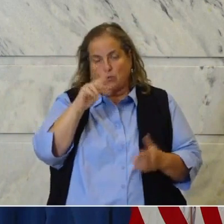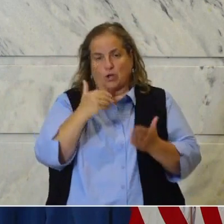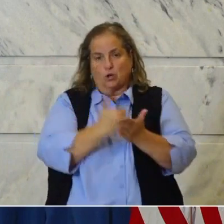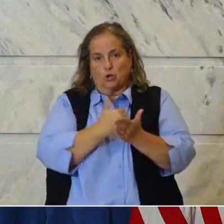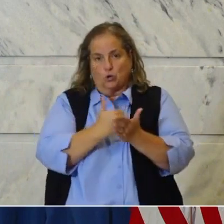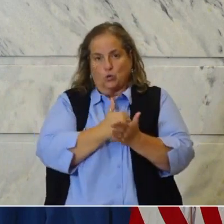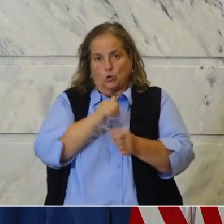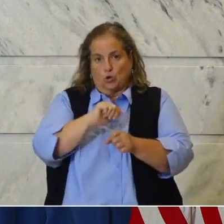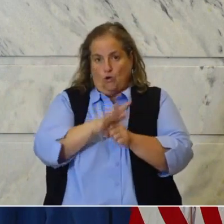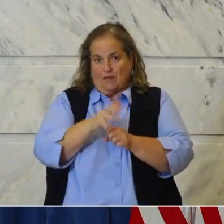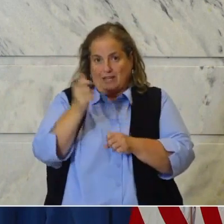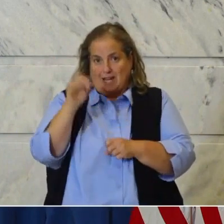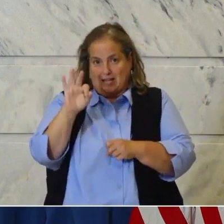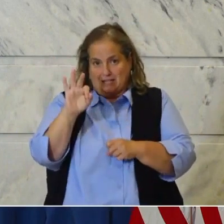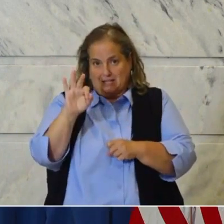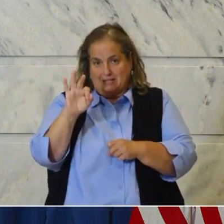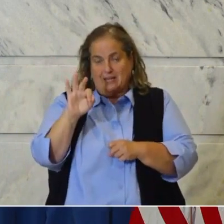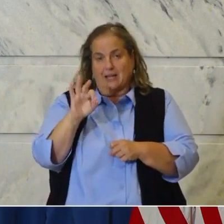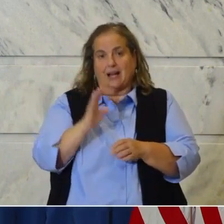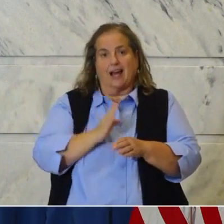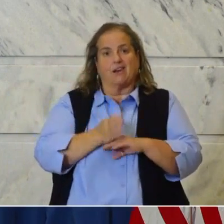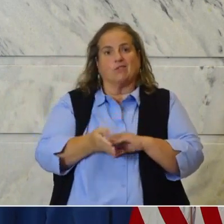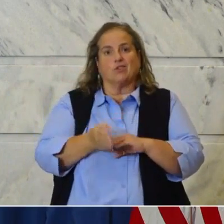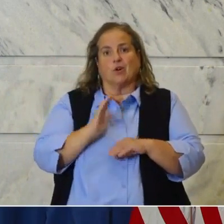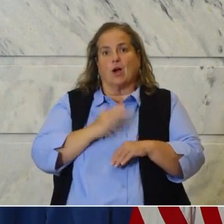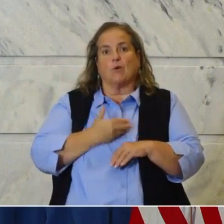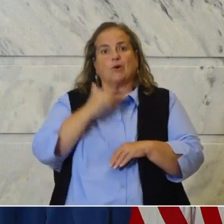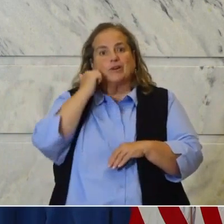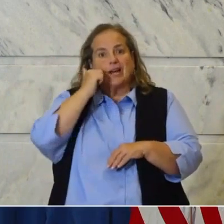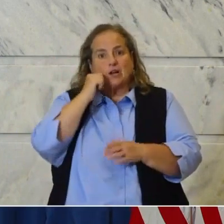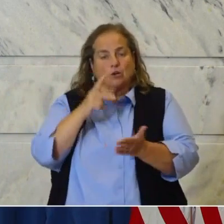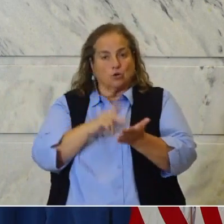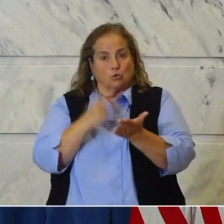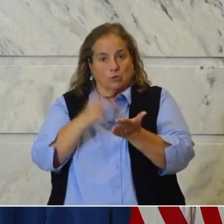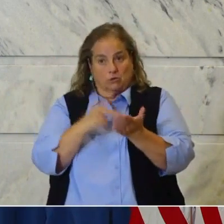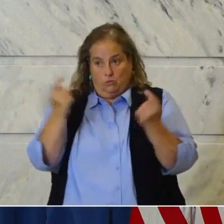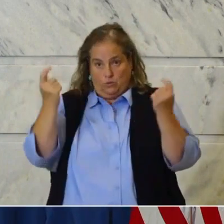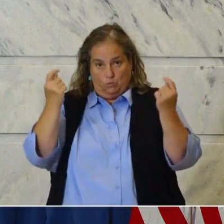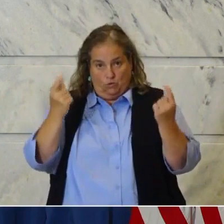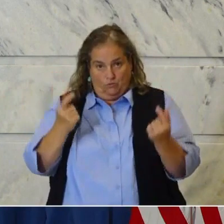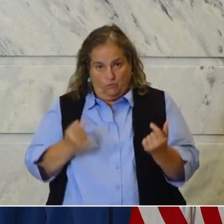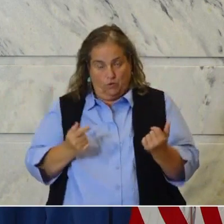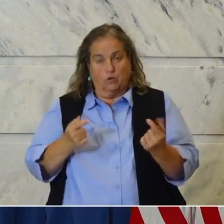cove in 19 After our daily duplicate removal and audit, our total number of